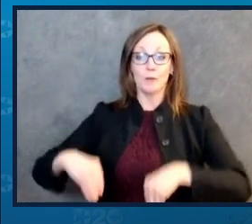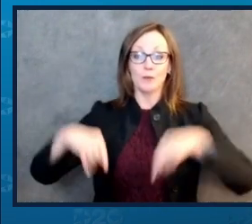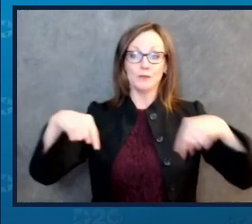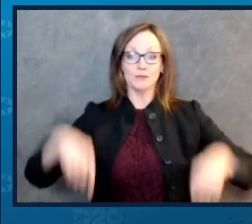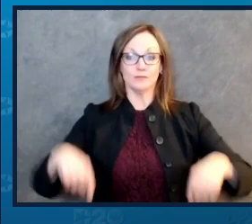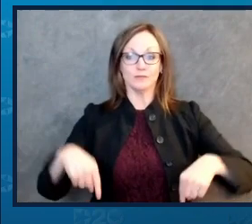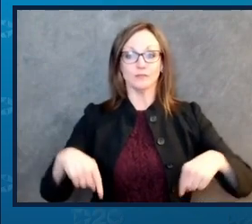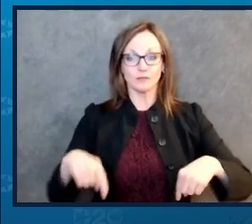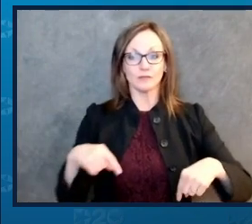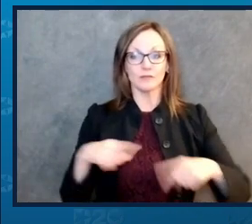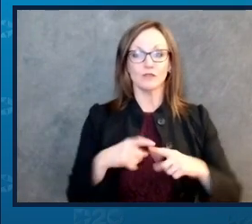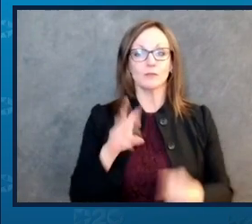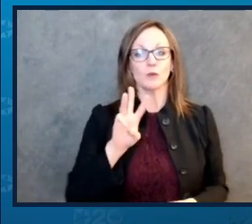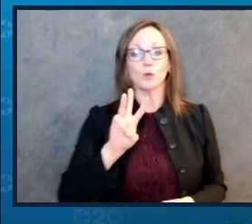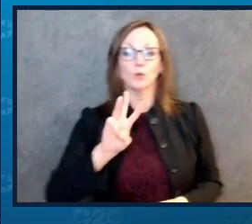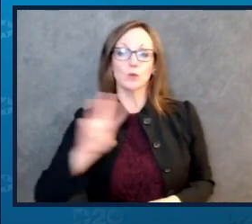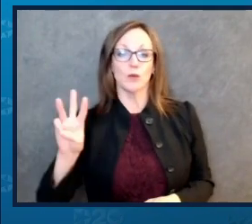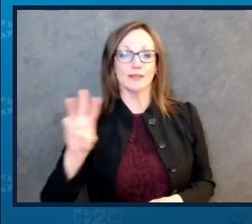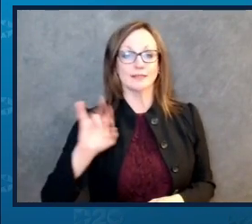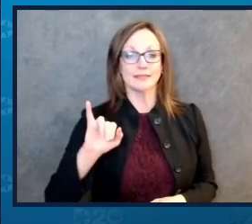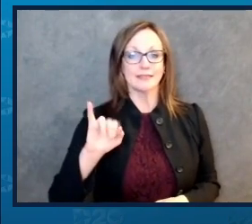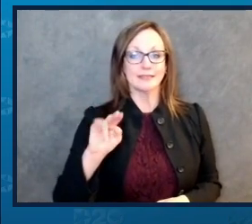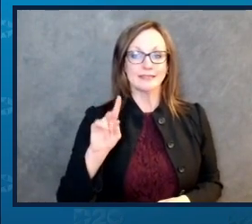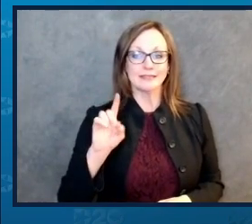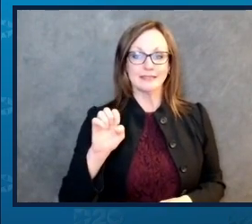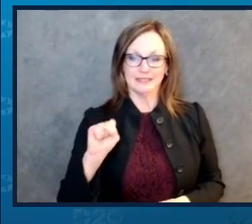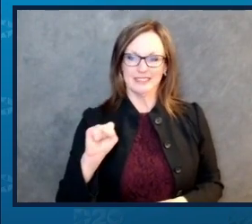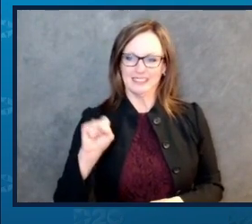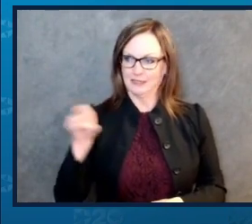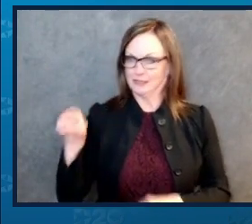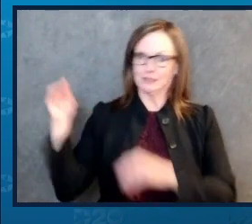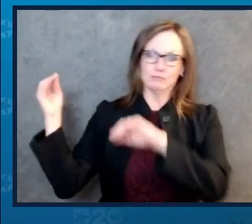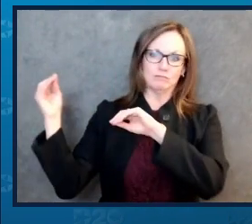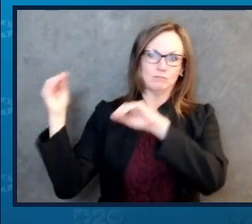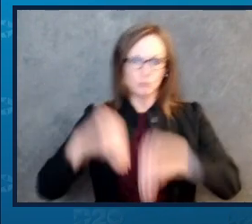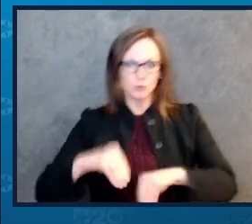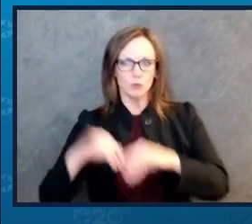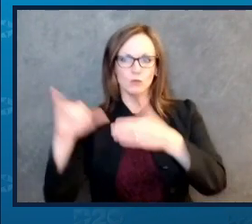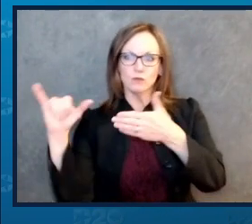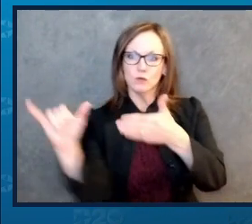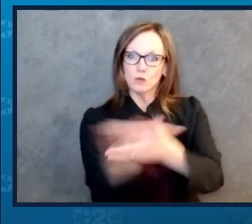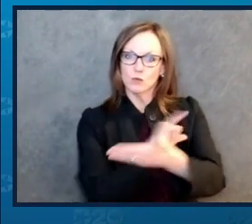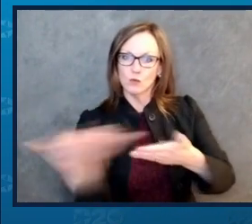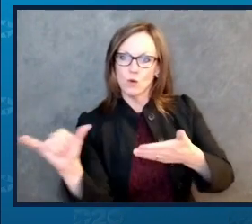THEY IMMIGRANTED THROUGH ELLIS